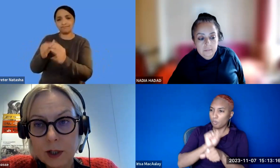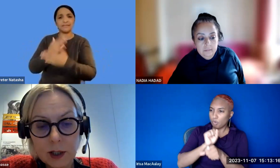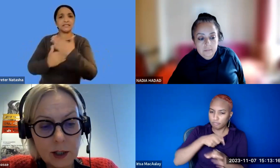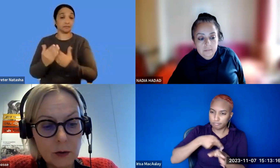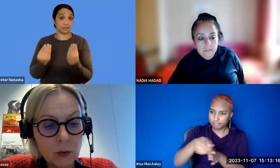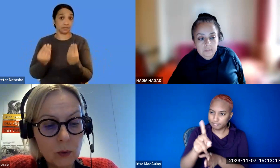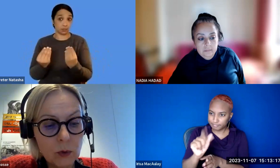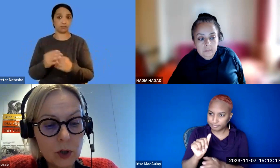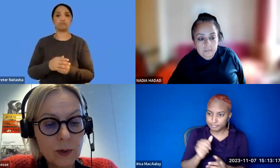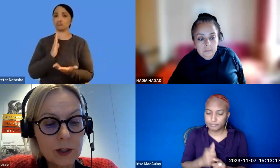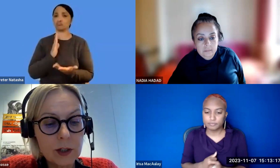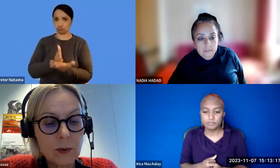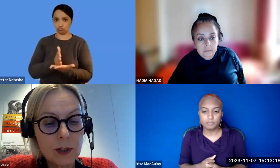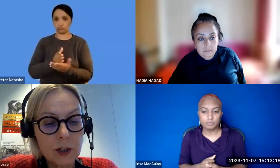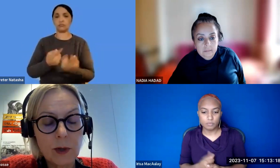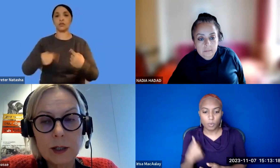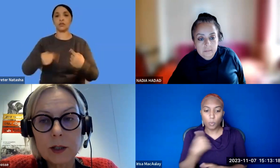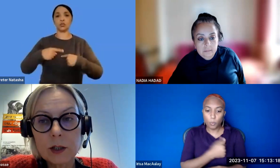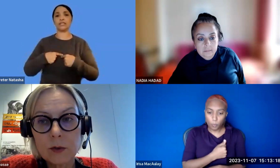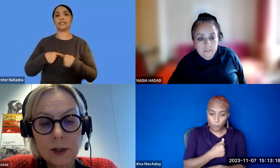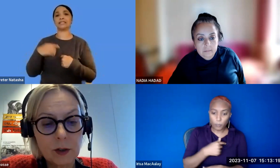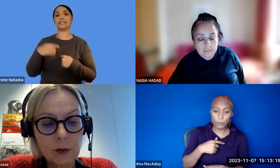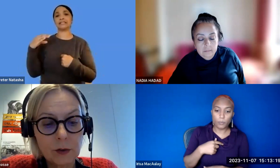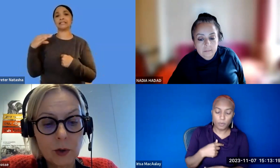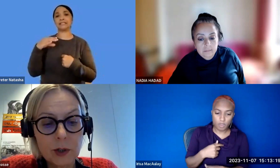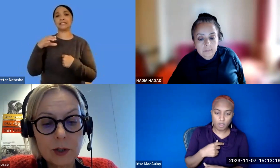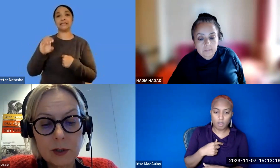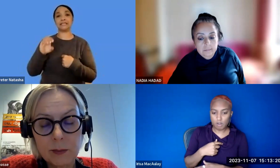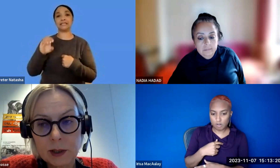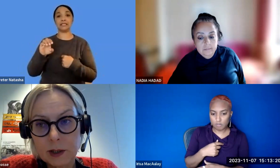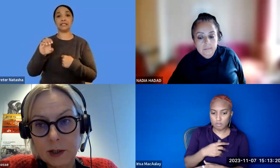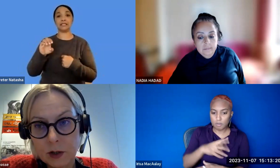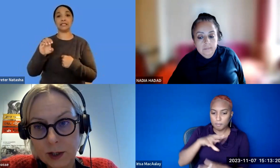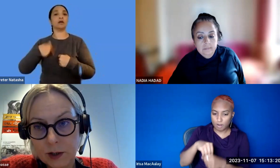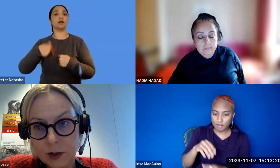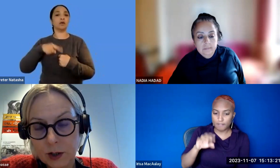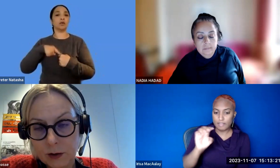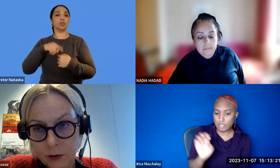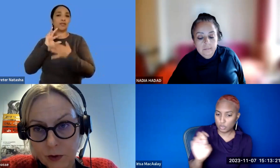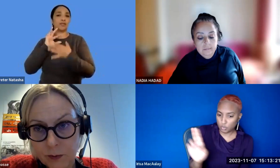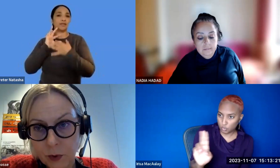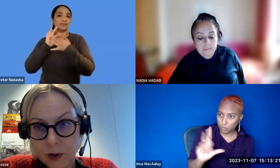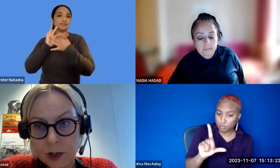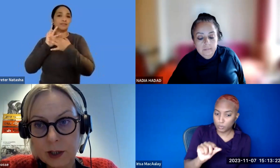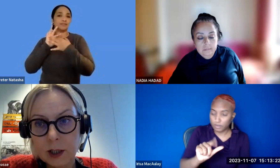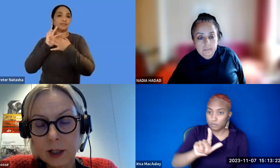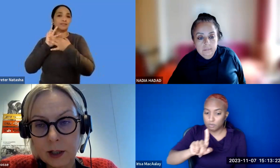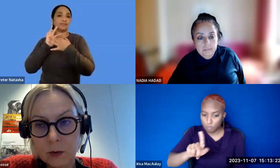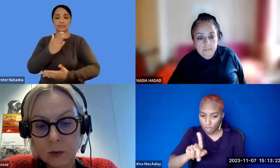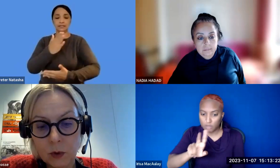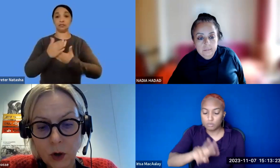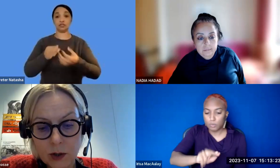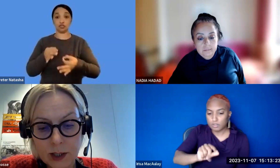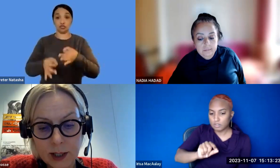of the EU 2021-2030 Disability Strategy. First point here, EU context.